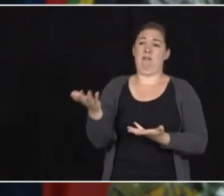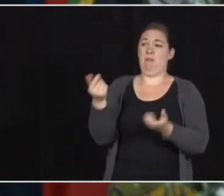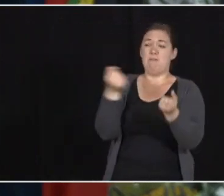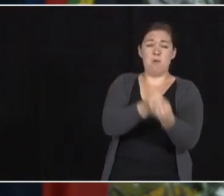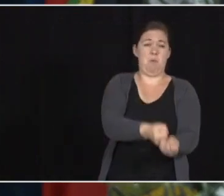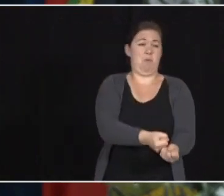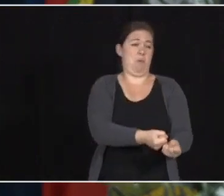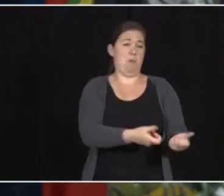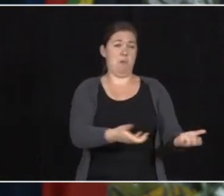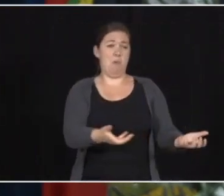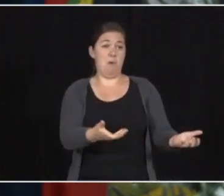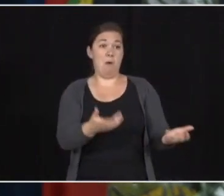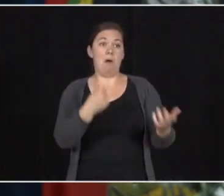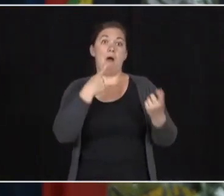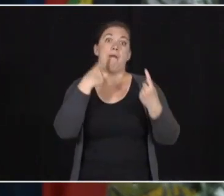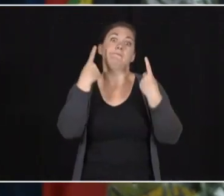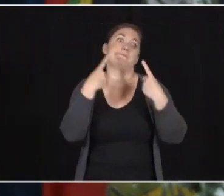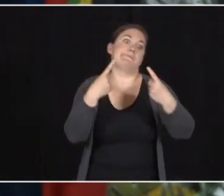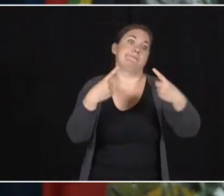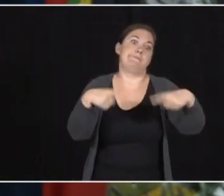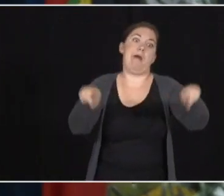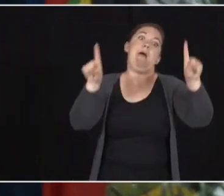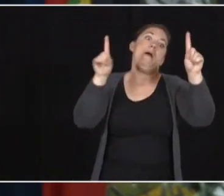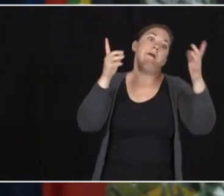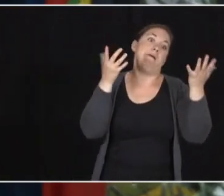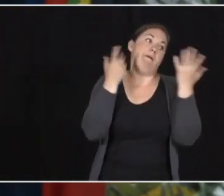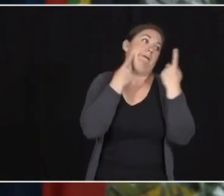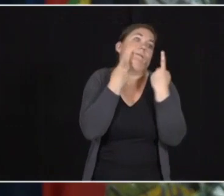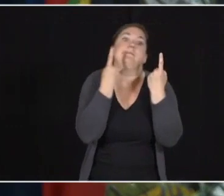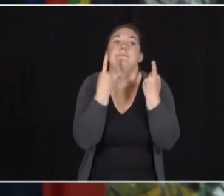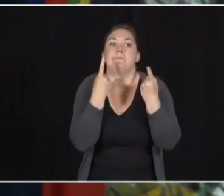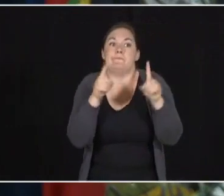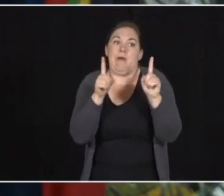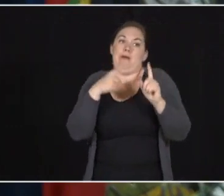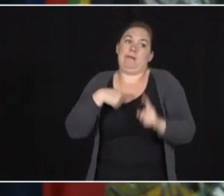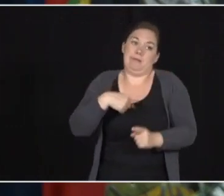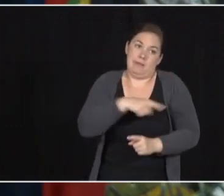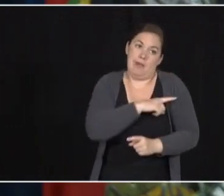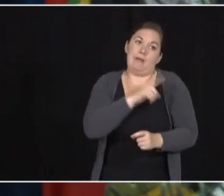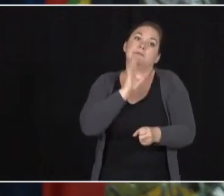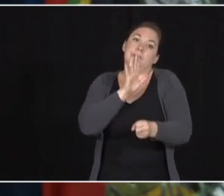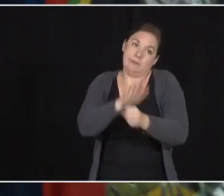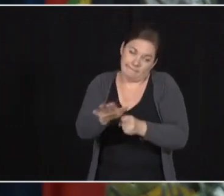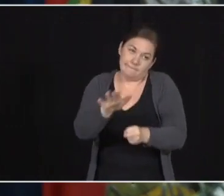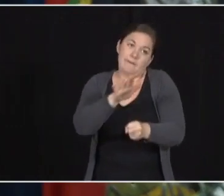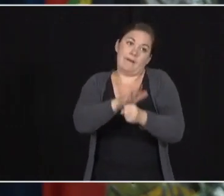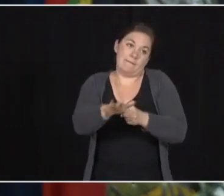we said enough is enough. We had to bring the Canadian Armed Forces and.